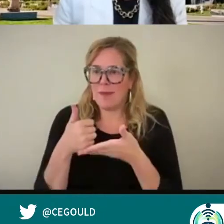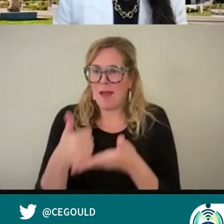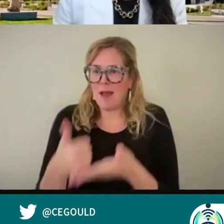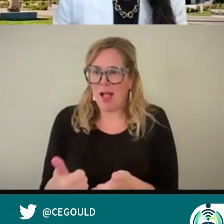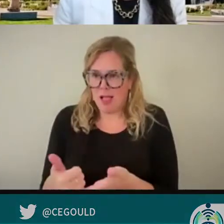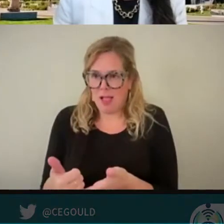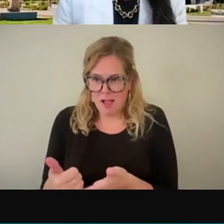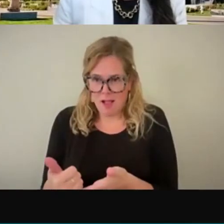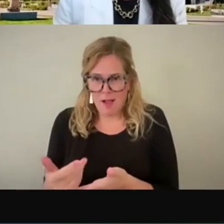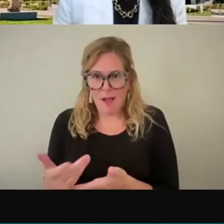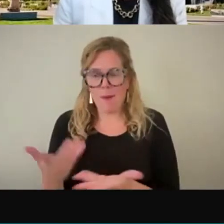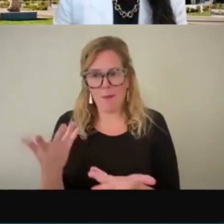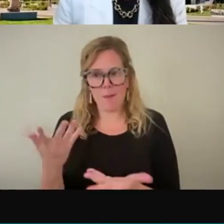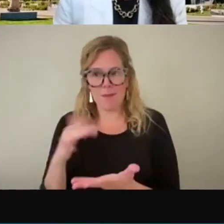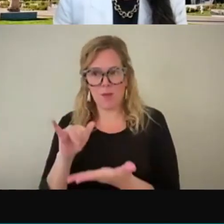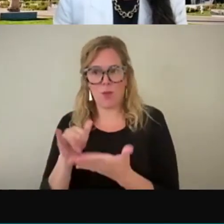Sowmya Iyer: Thank you for that that's a great point.